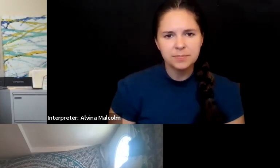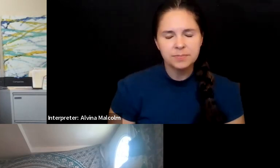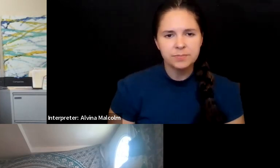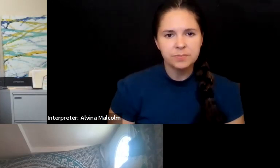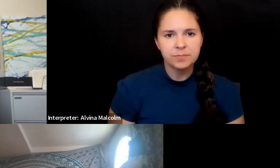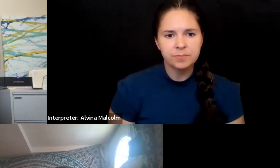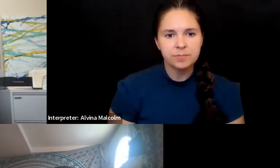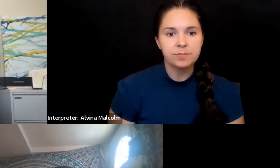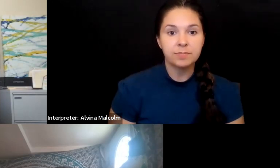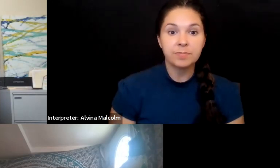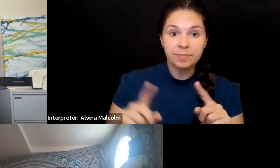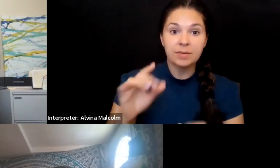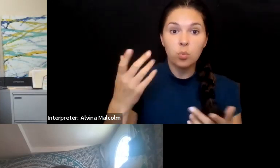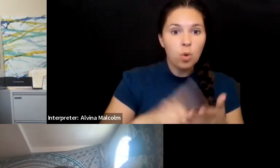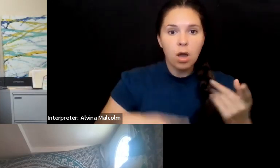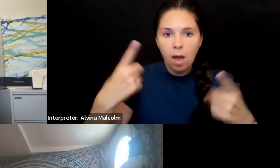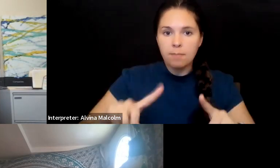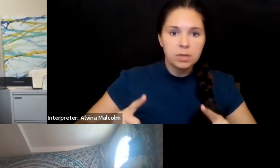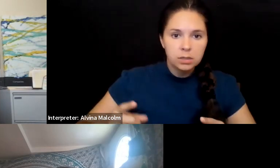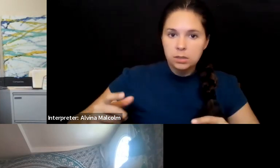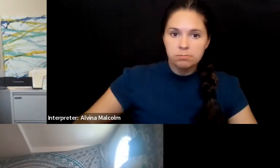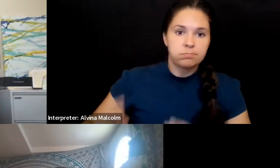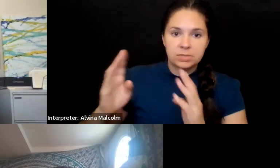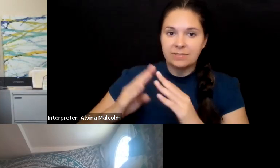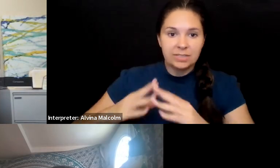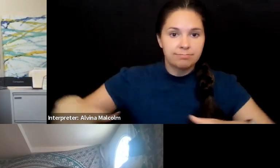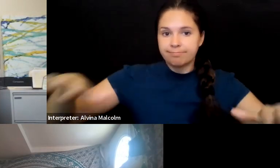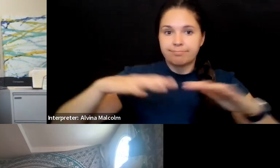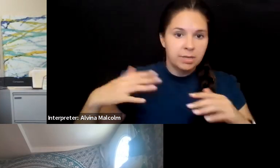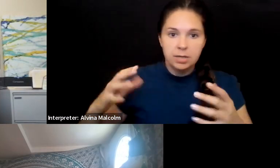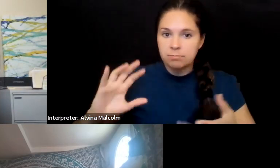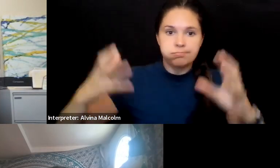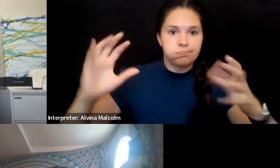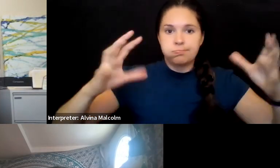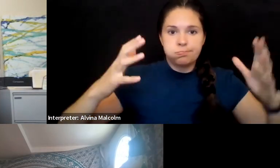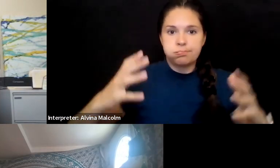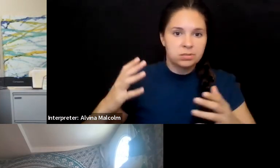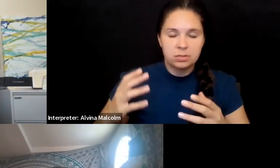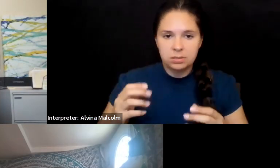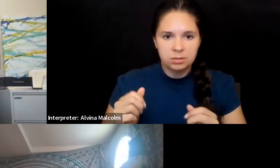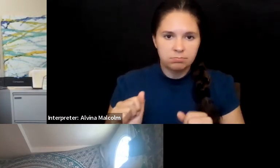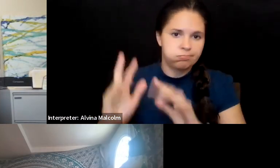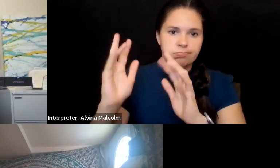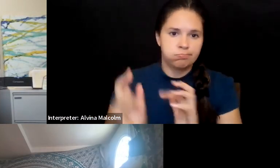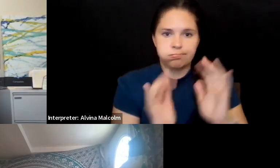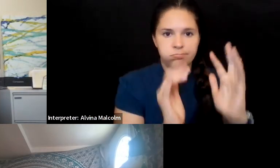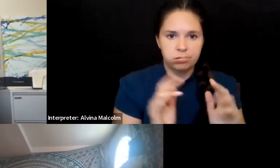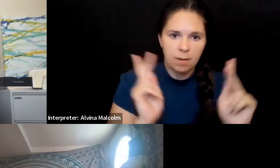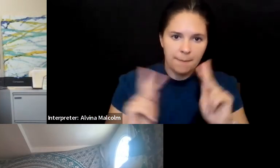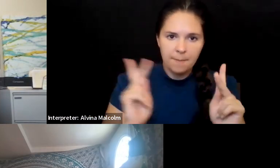an awful -- and we need to stop such crimes from police force and discrimination to black communities.